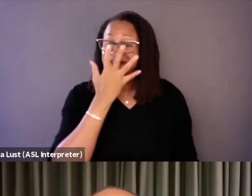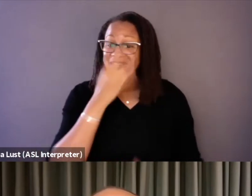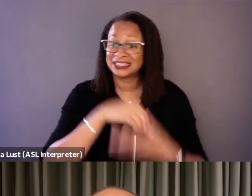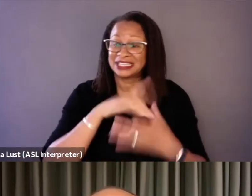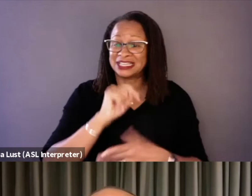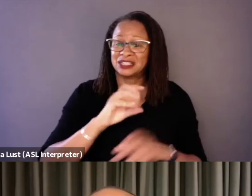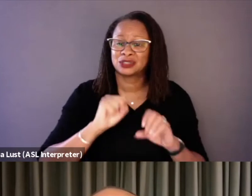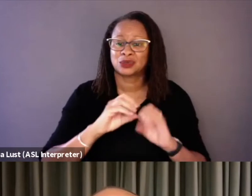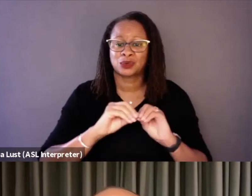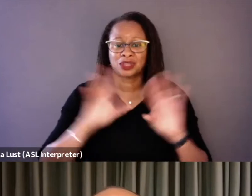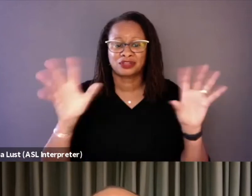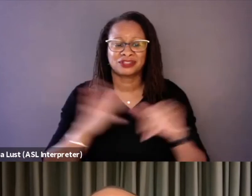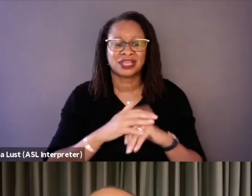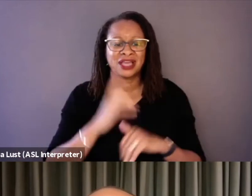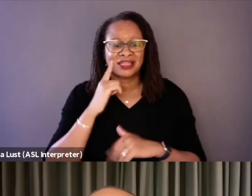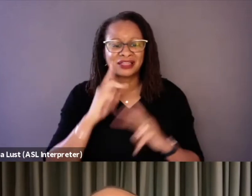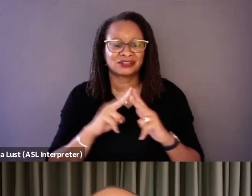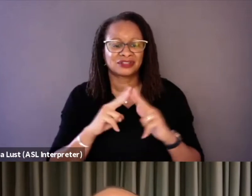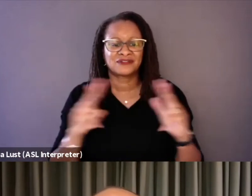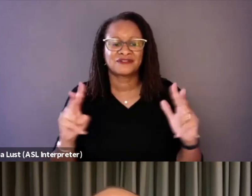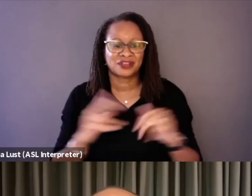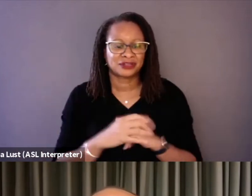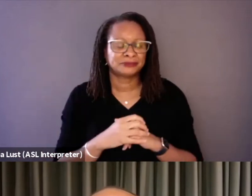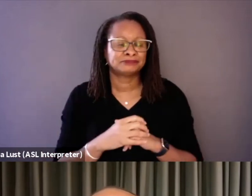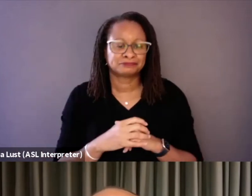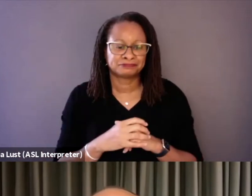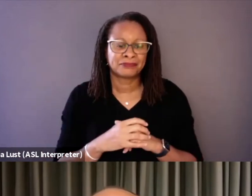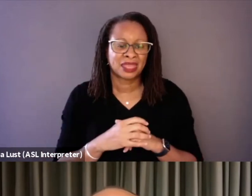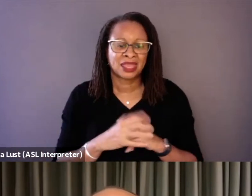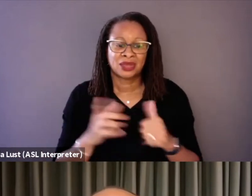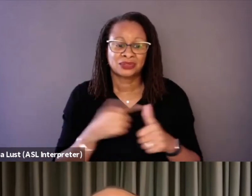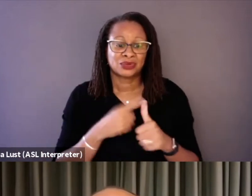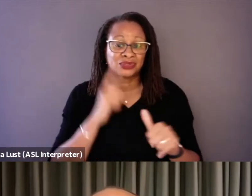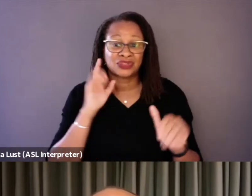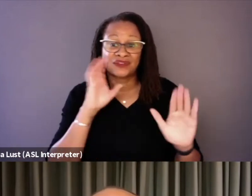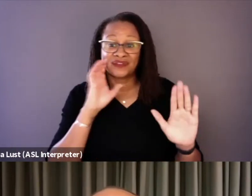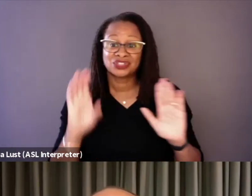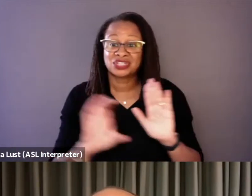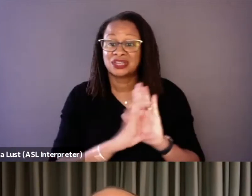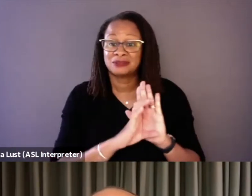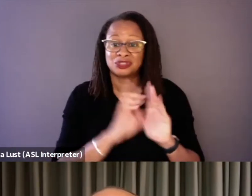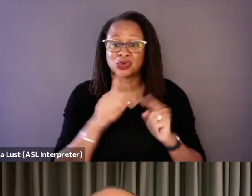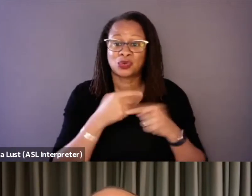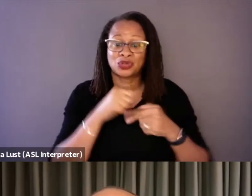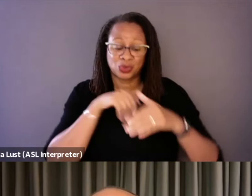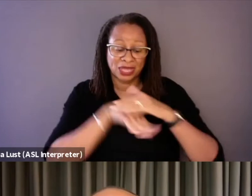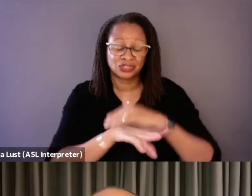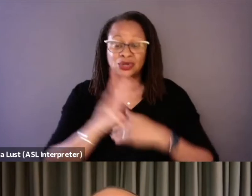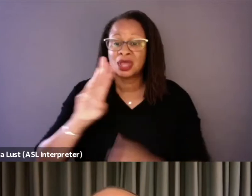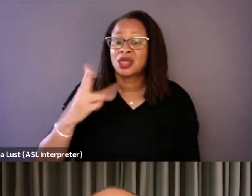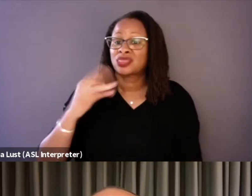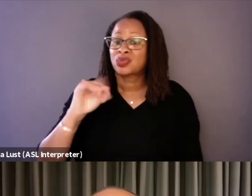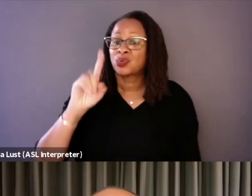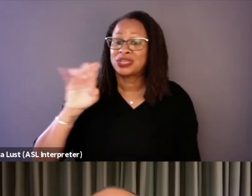So clearly I thought it was very powerful. And it was also the first image when you walked into the Whitney gallery, as soon as the elevators opened